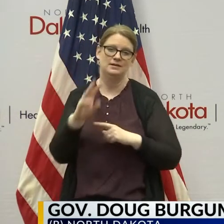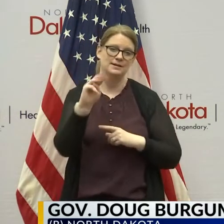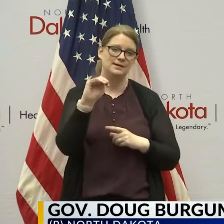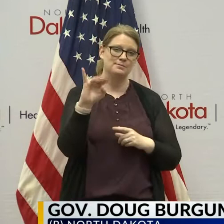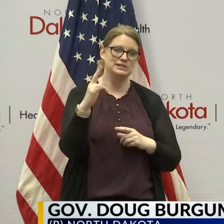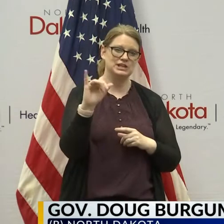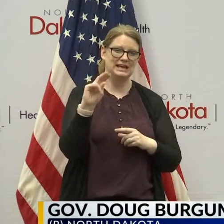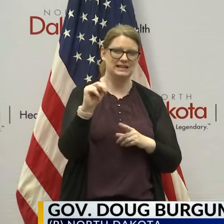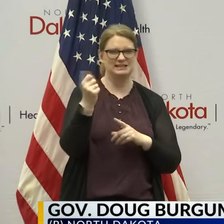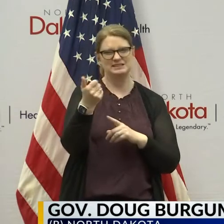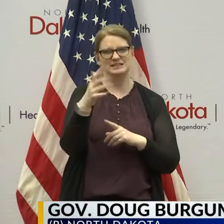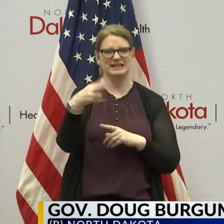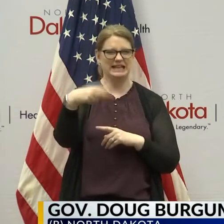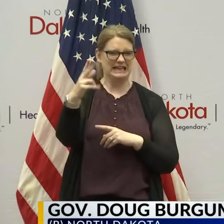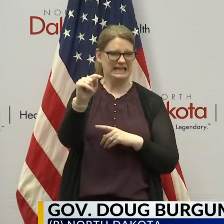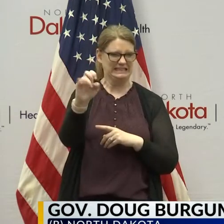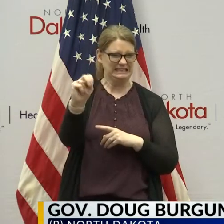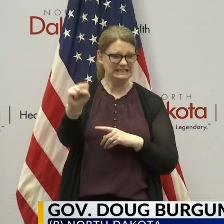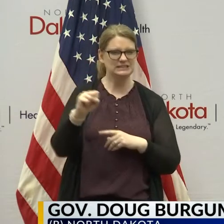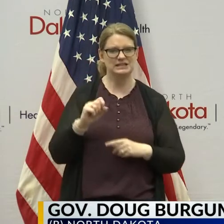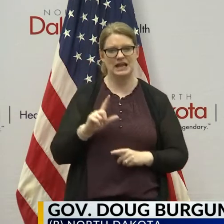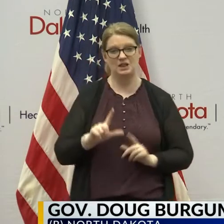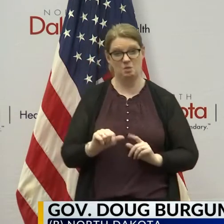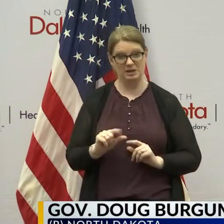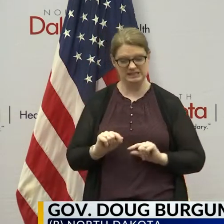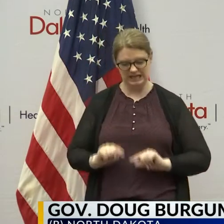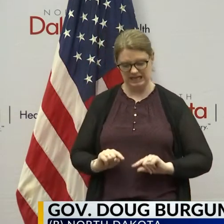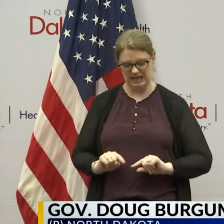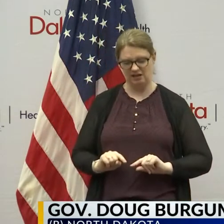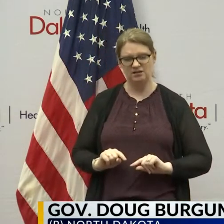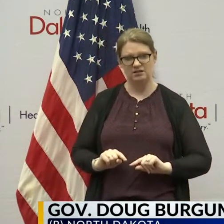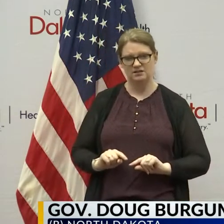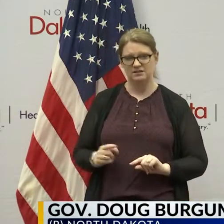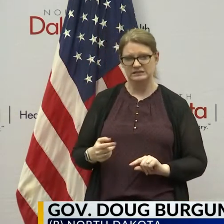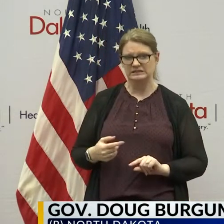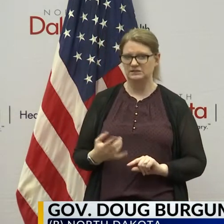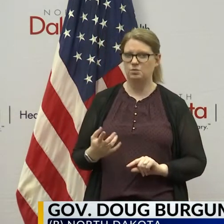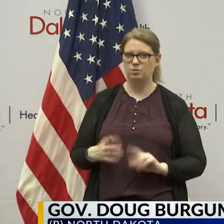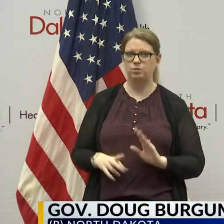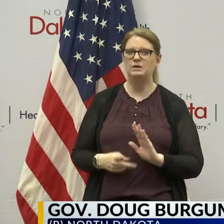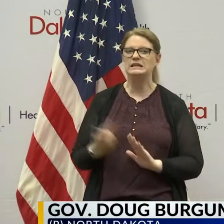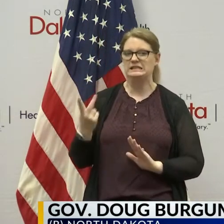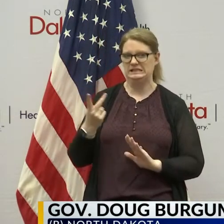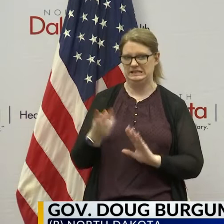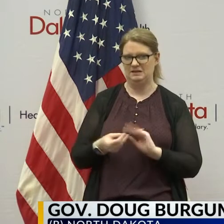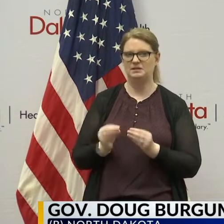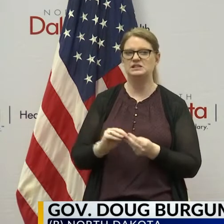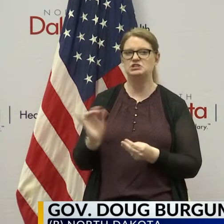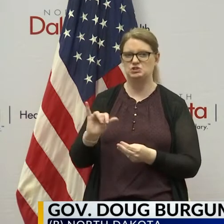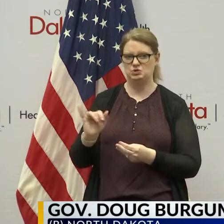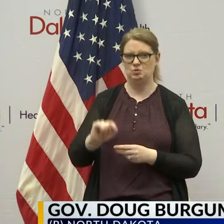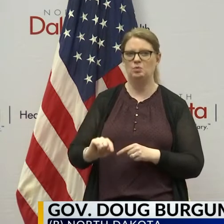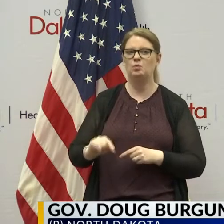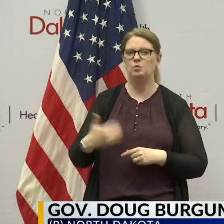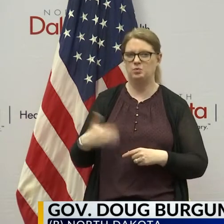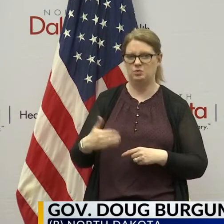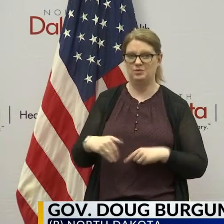RATES OF OVER 40 PERCENT THIS LAST WEEK. MICHIGAN WAS IN THE HIGH TEENS